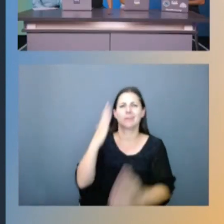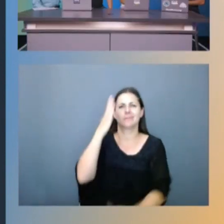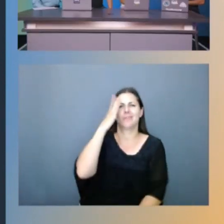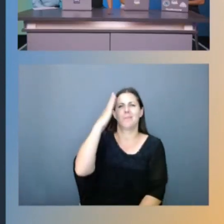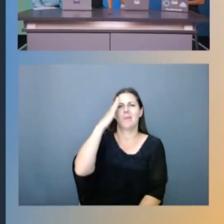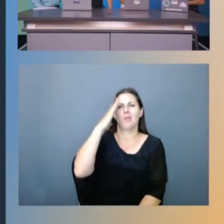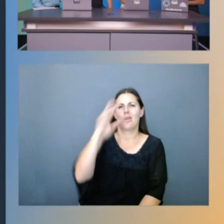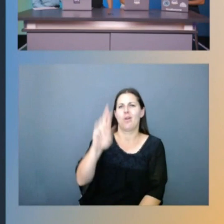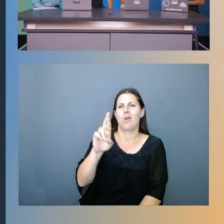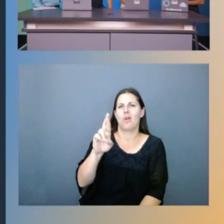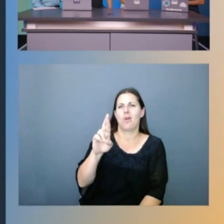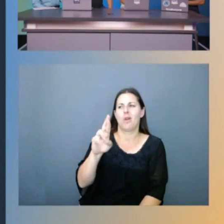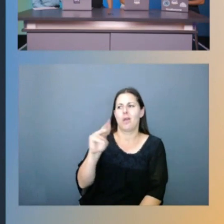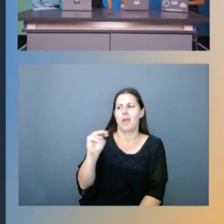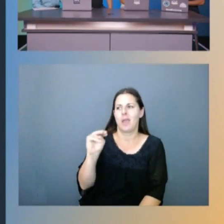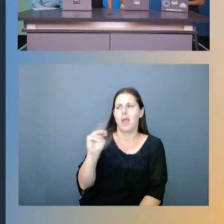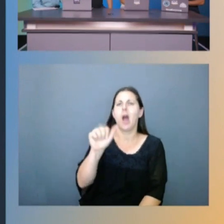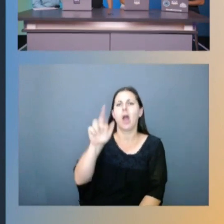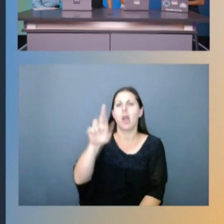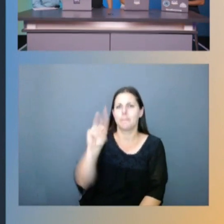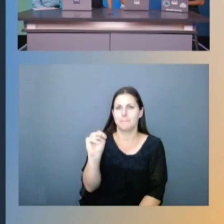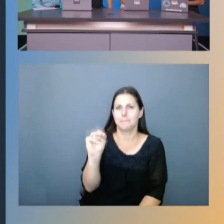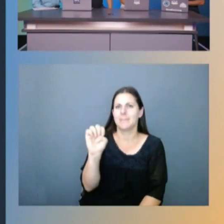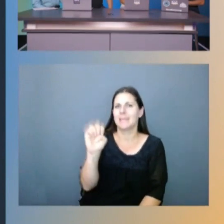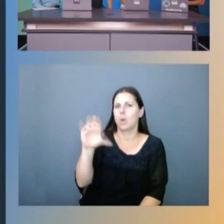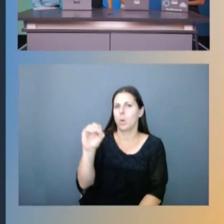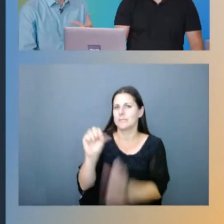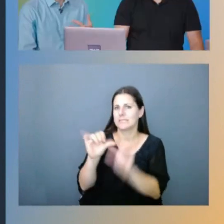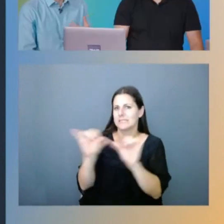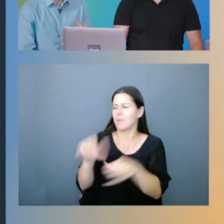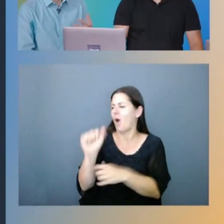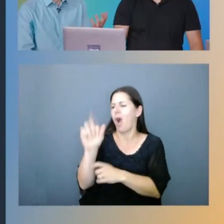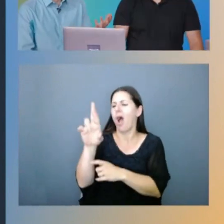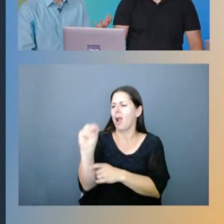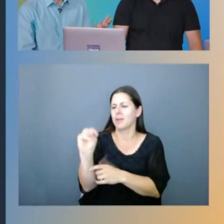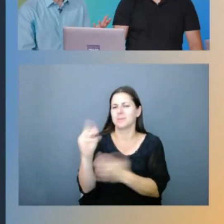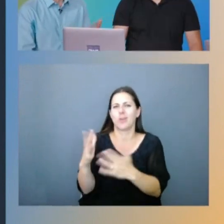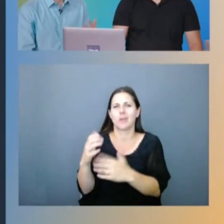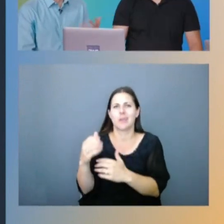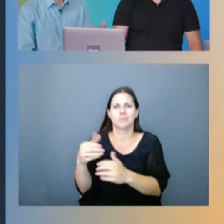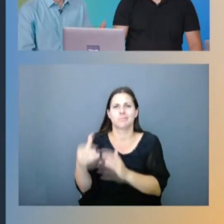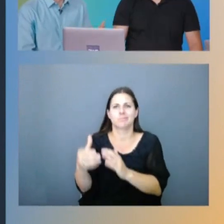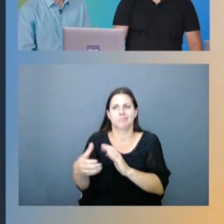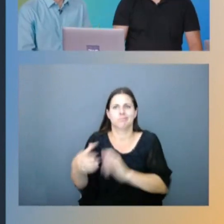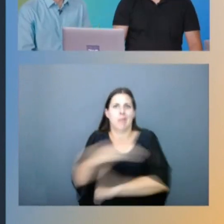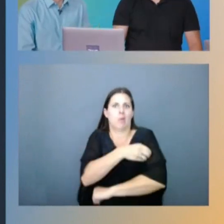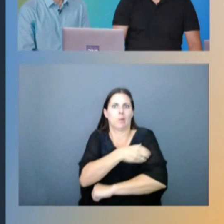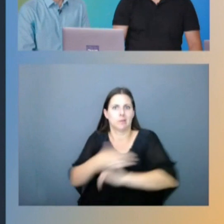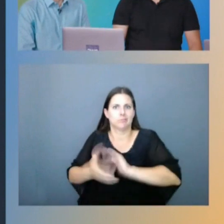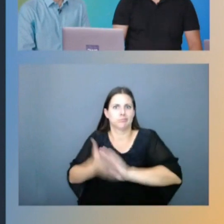ARM is powering a lot of things that everybody is using already. Just, it's not some novel concept in the cloud here.